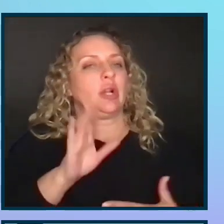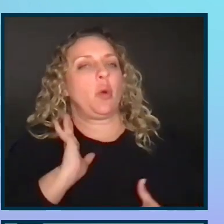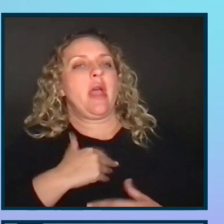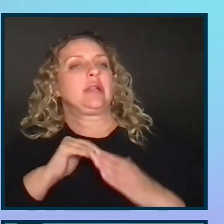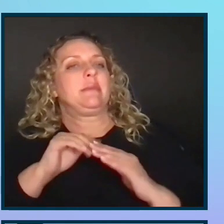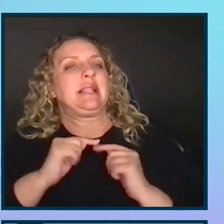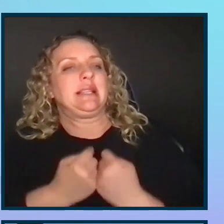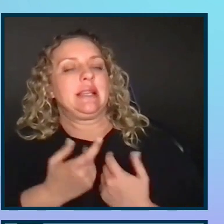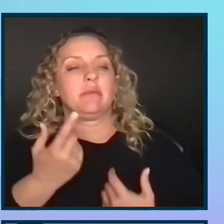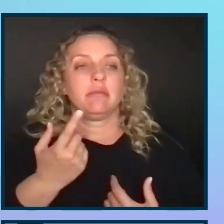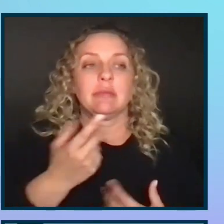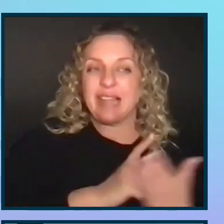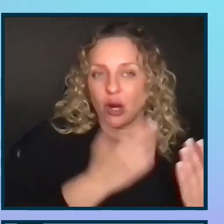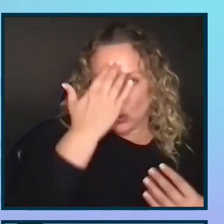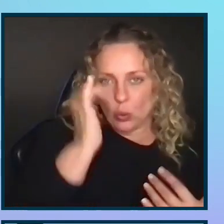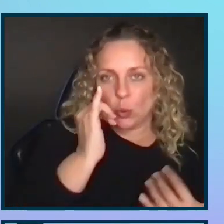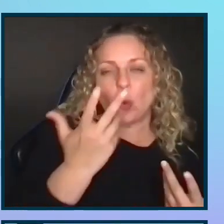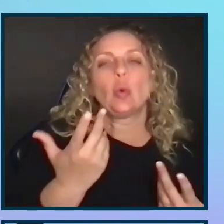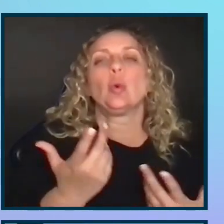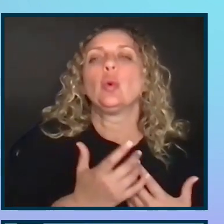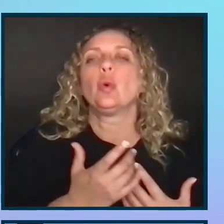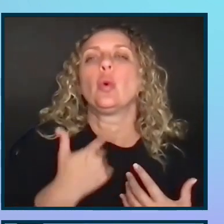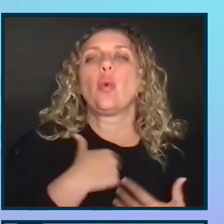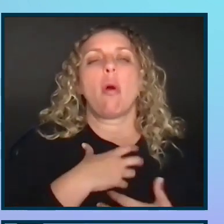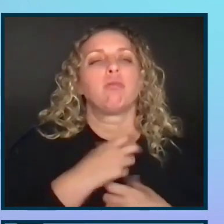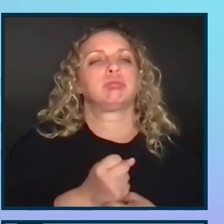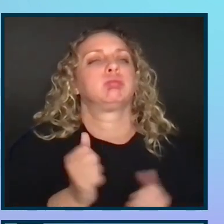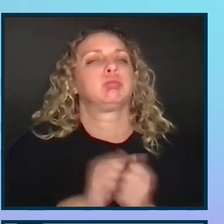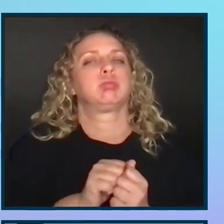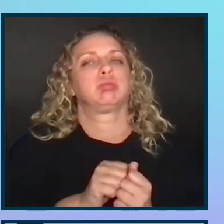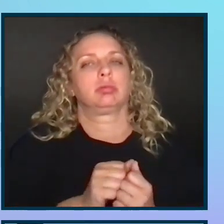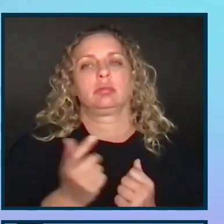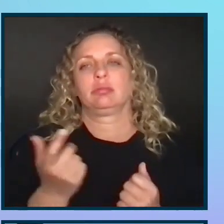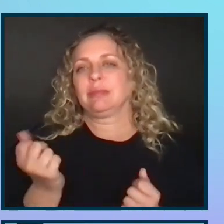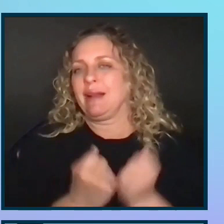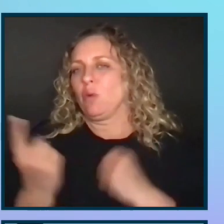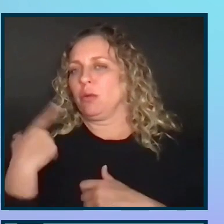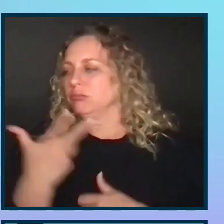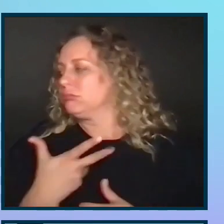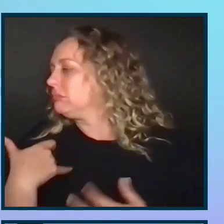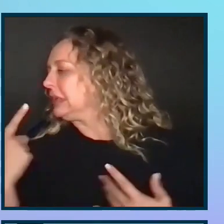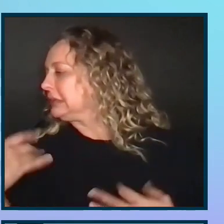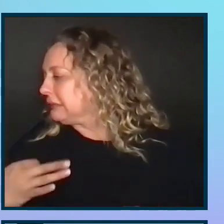If it's something we hadn't confidence with amongst ourselves to establish. So here in the image below,